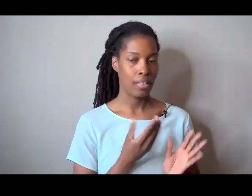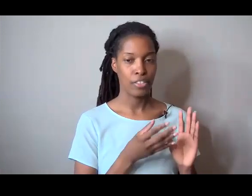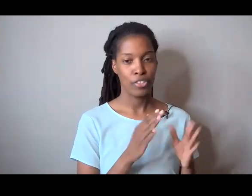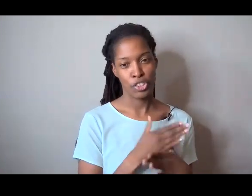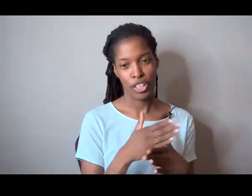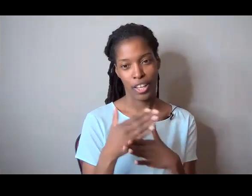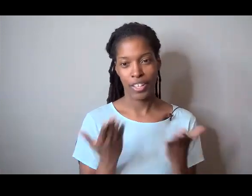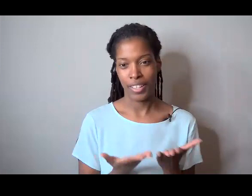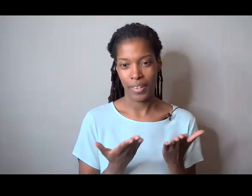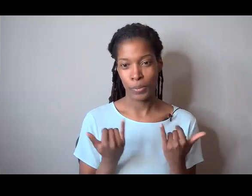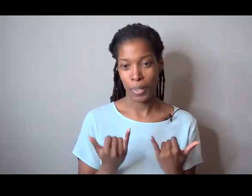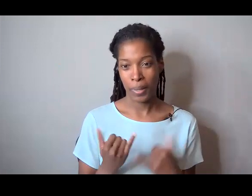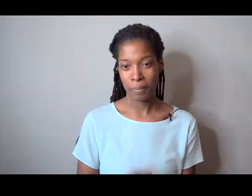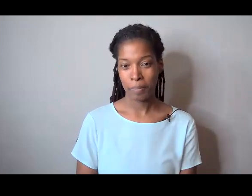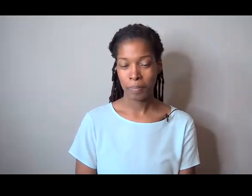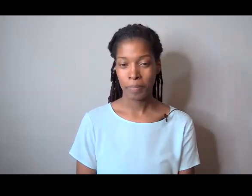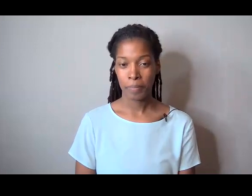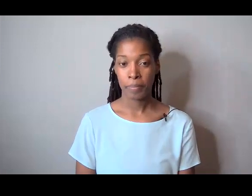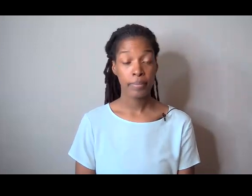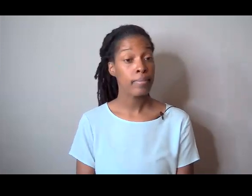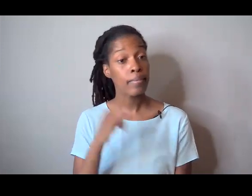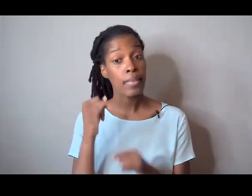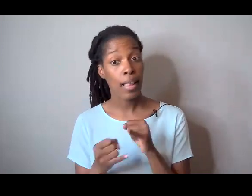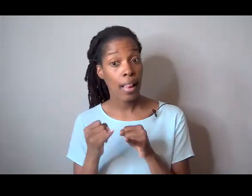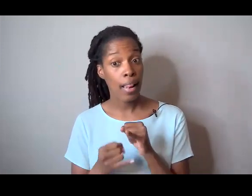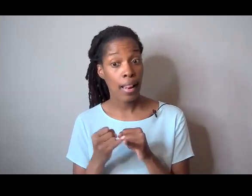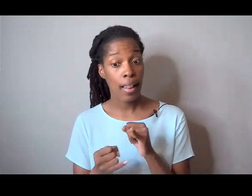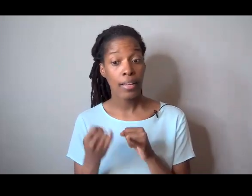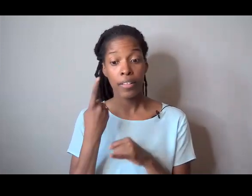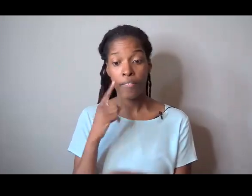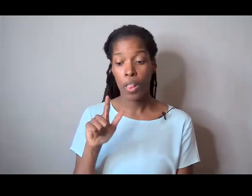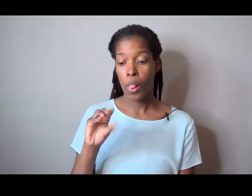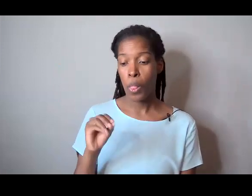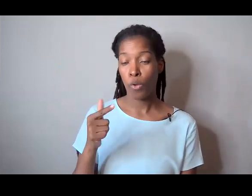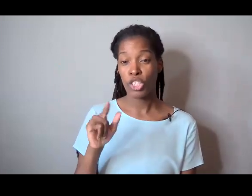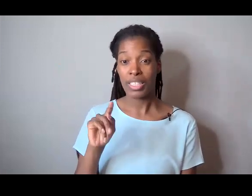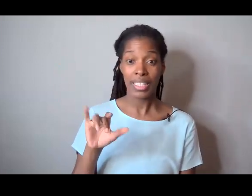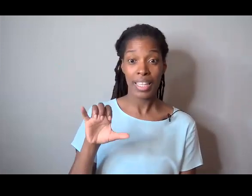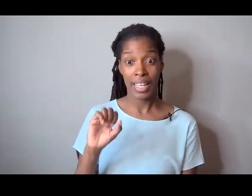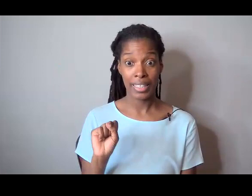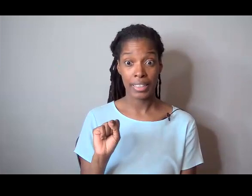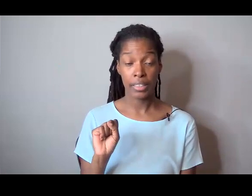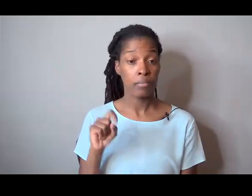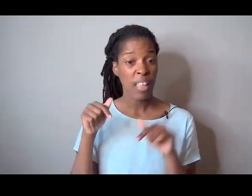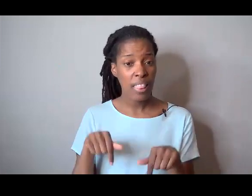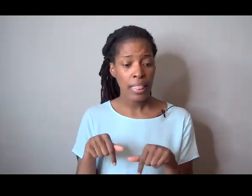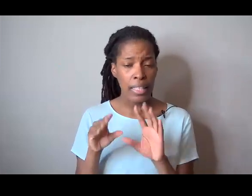And lastly, in terms of some logistics, at the end of this webinar, we'll share